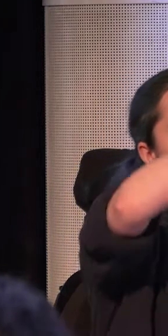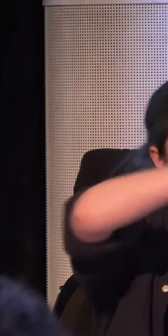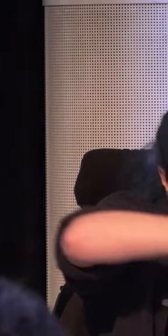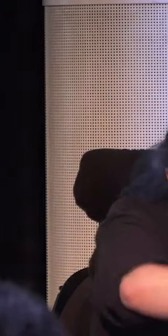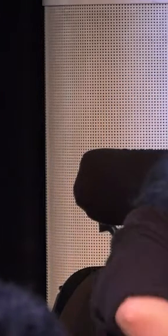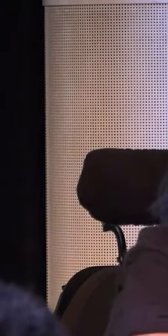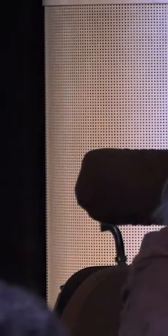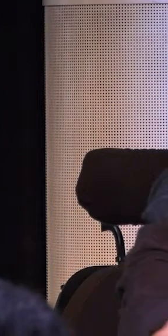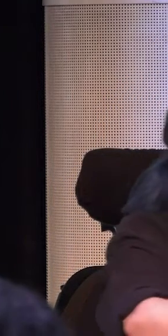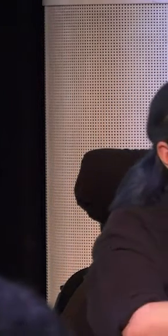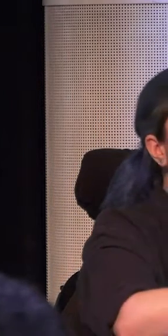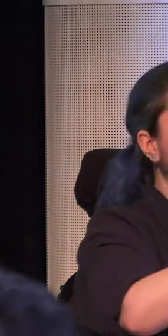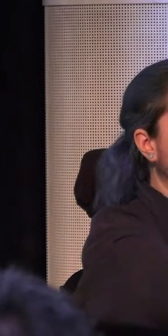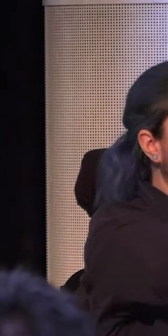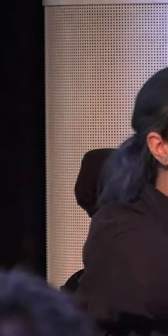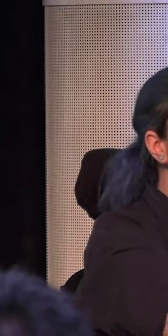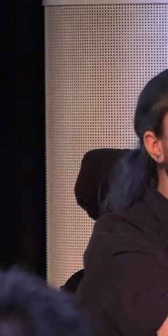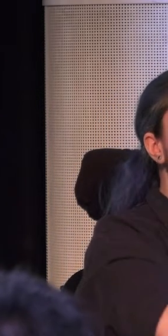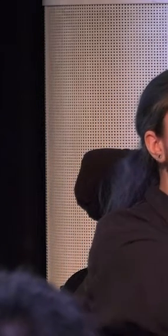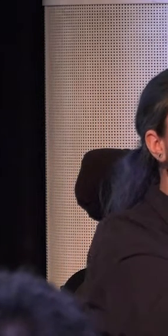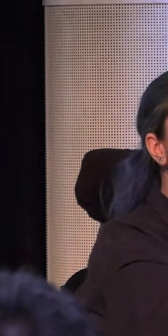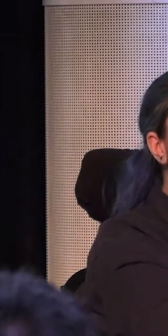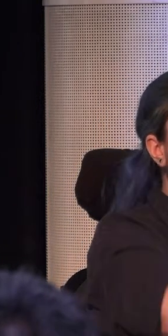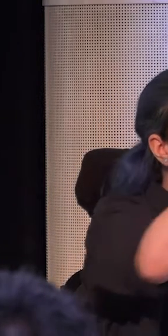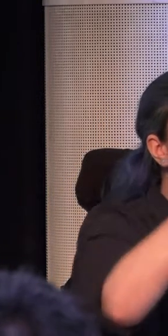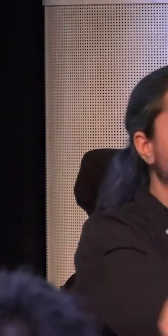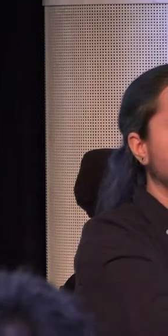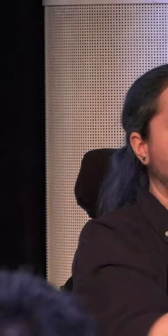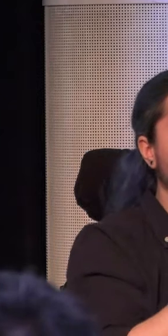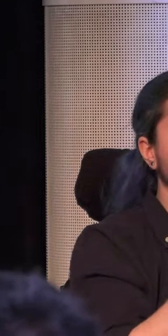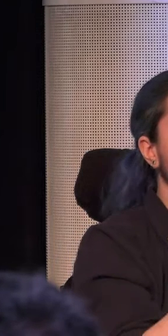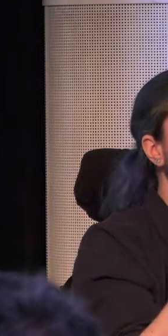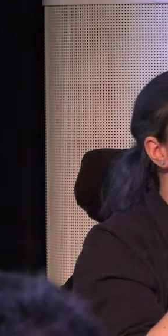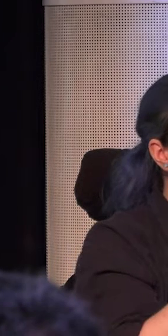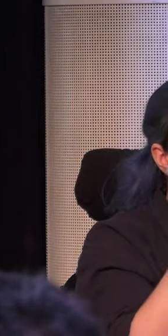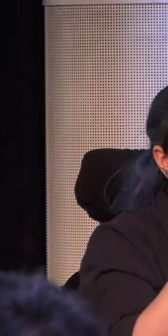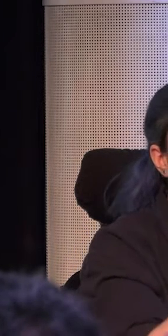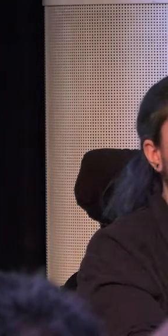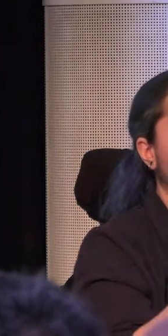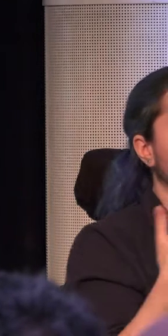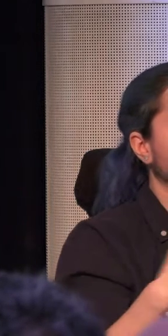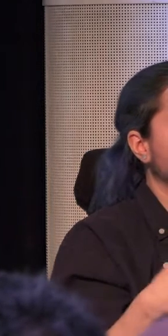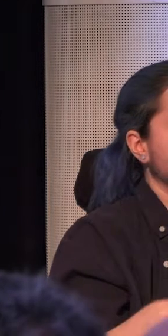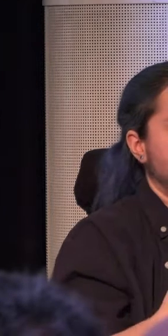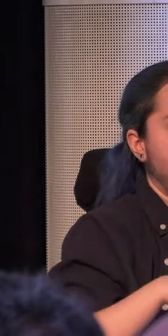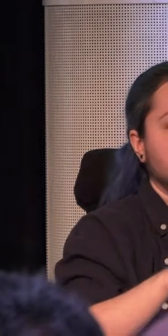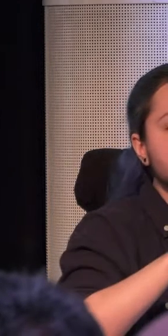Greenhouses became miniature art galleries. Our collaboration with the Attenborough Arts Centre allowed us to go on trips with our students